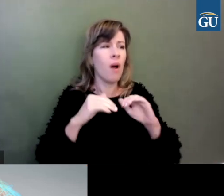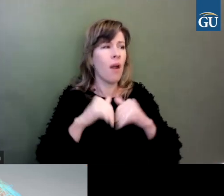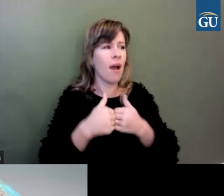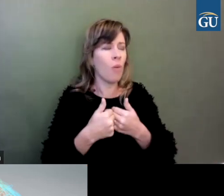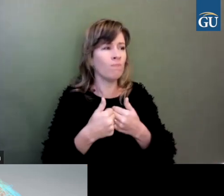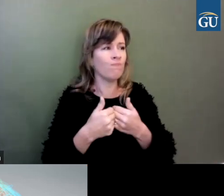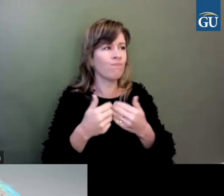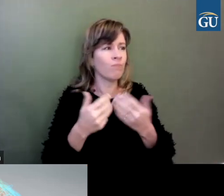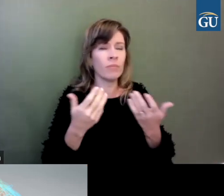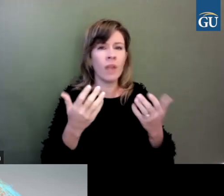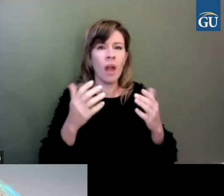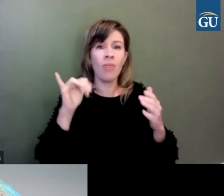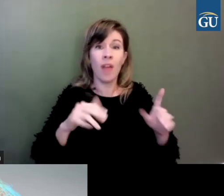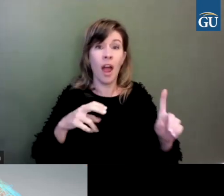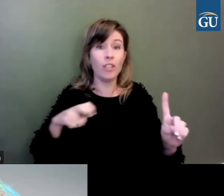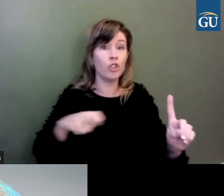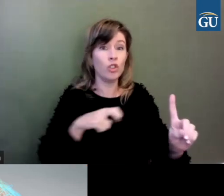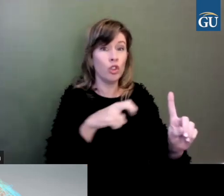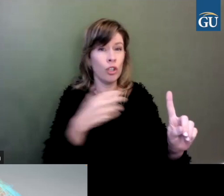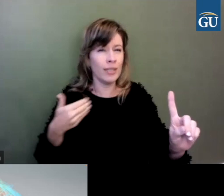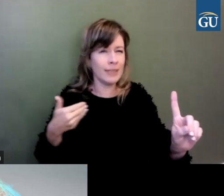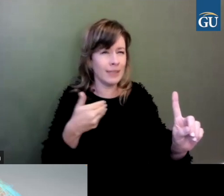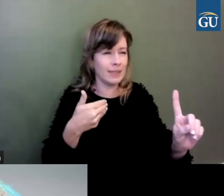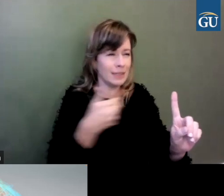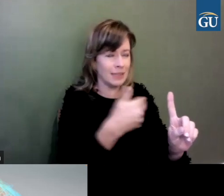or less what will this journey toward anti-racism look like,